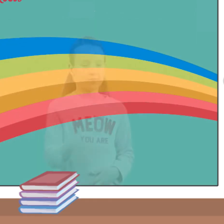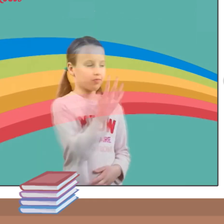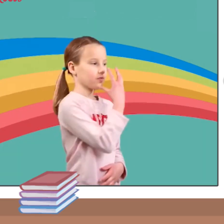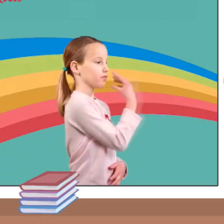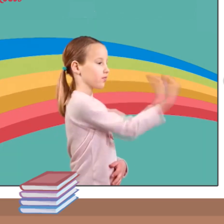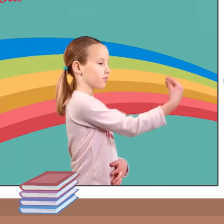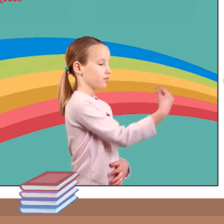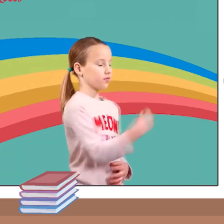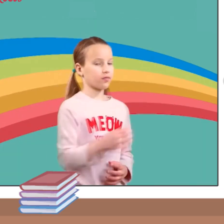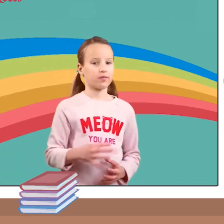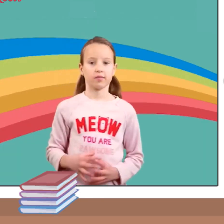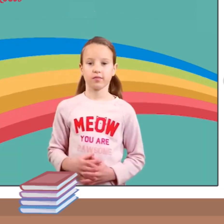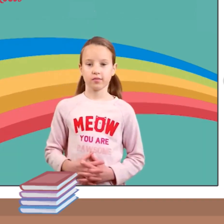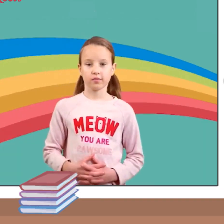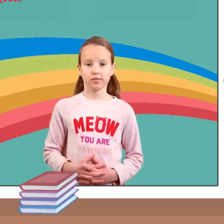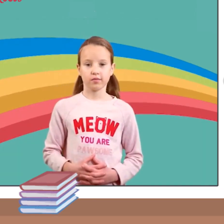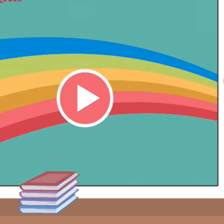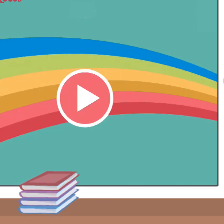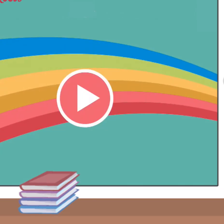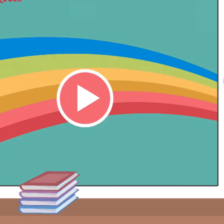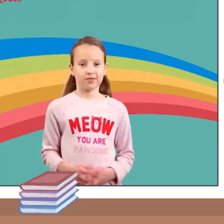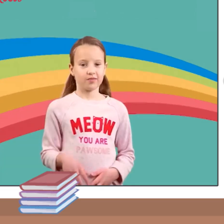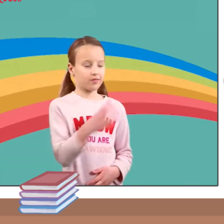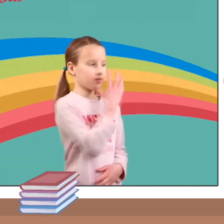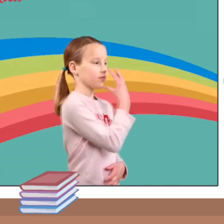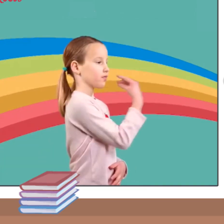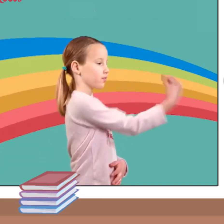Wolf